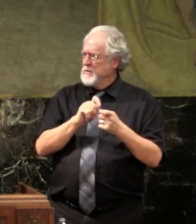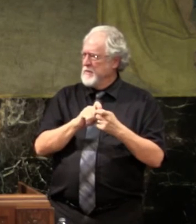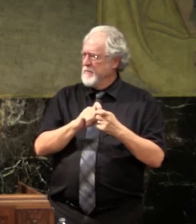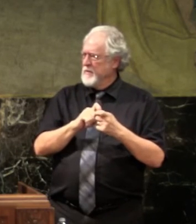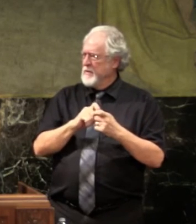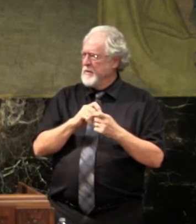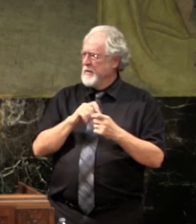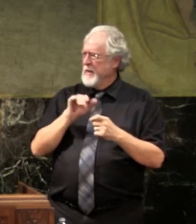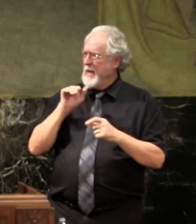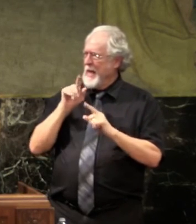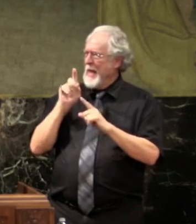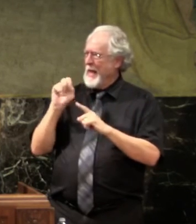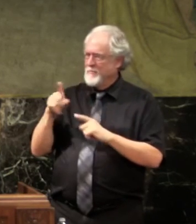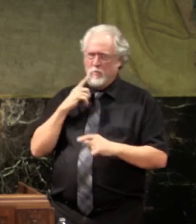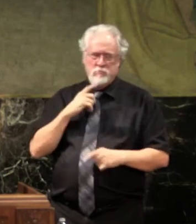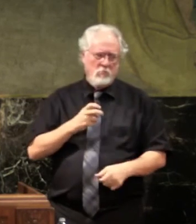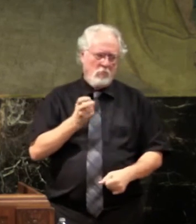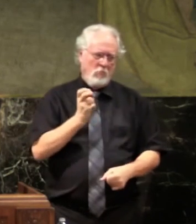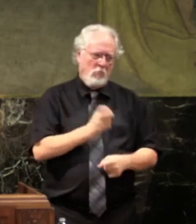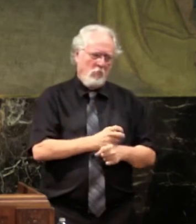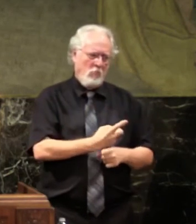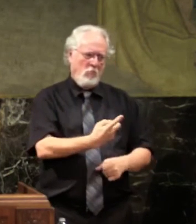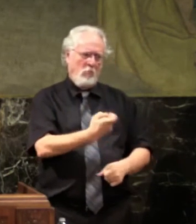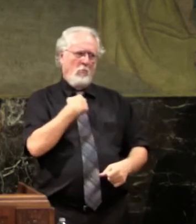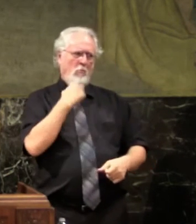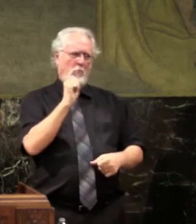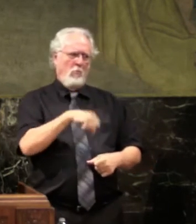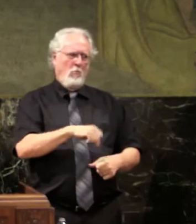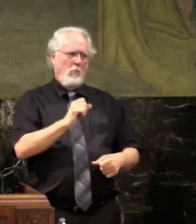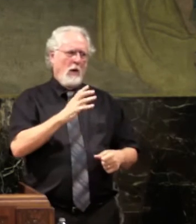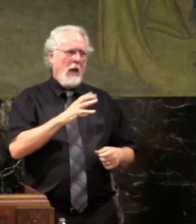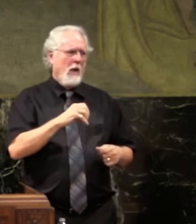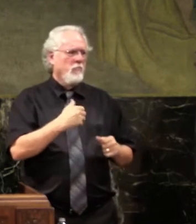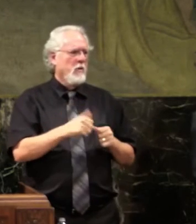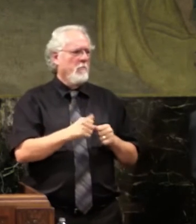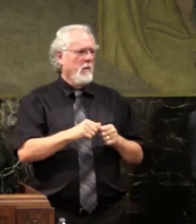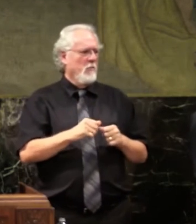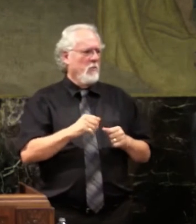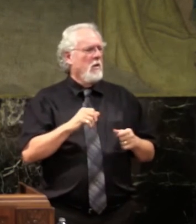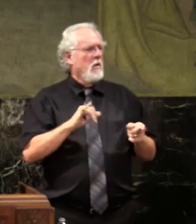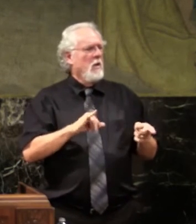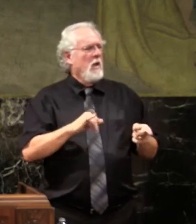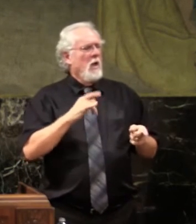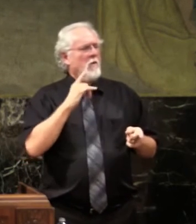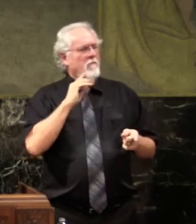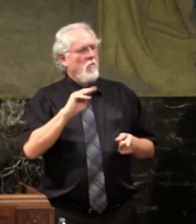oh very hard and and and you should remember that for the March flood